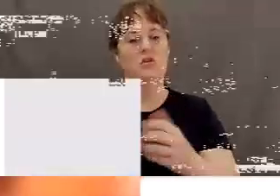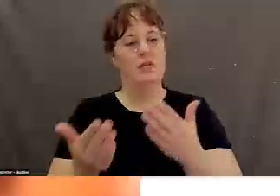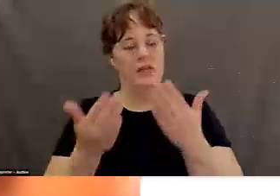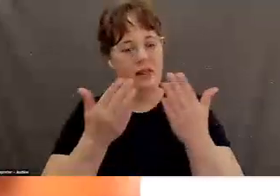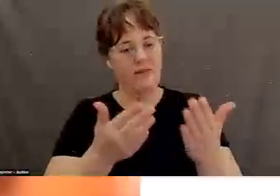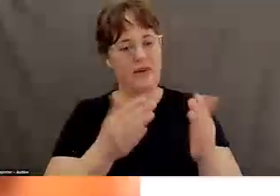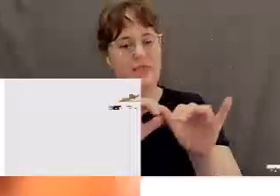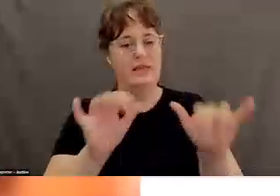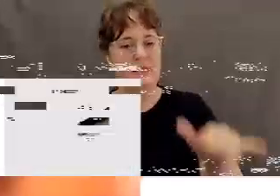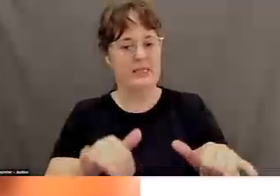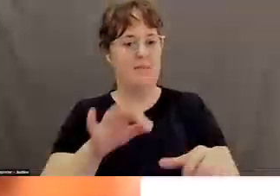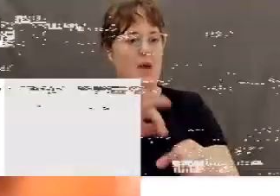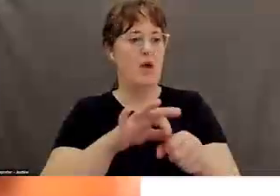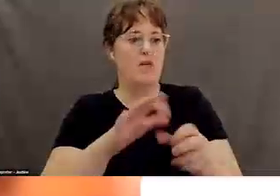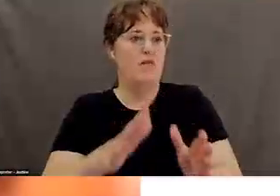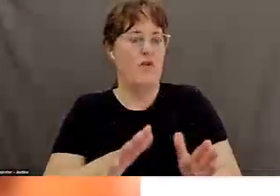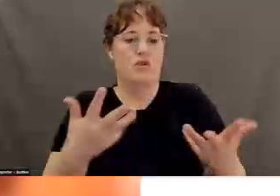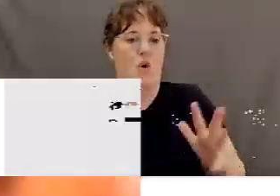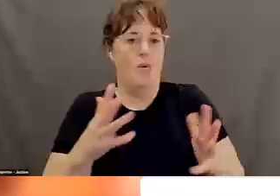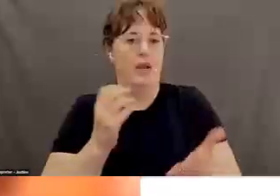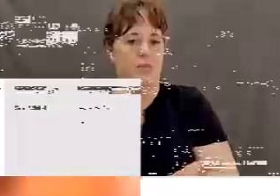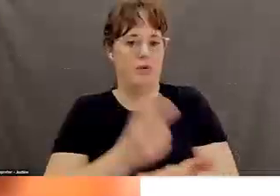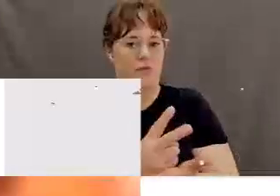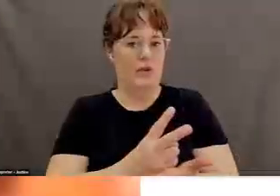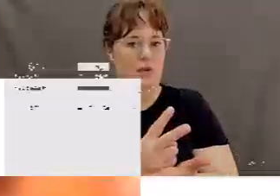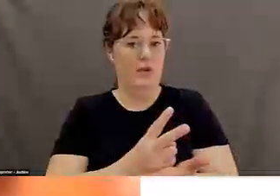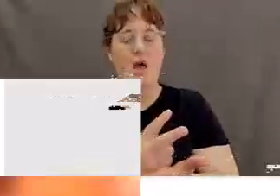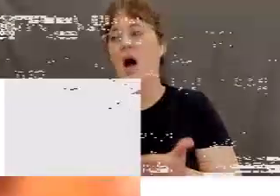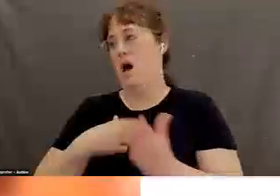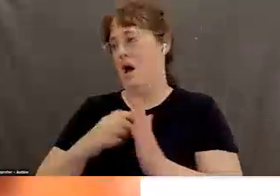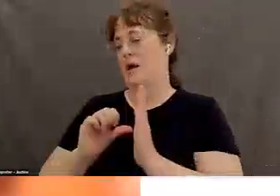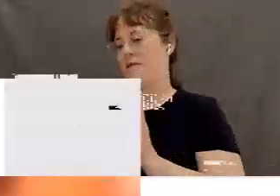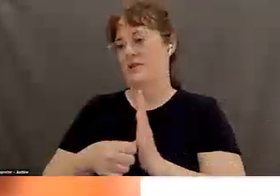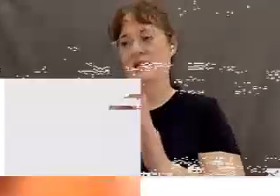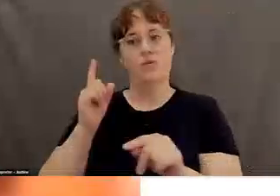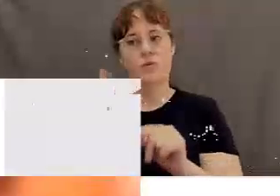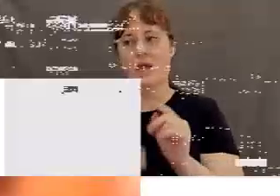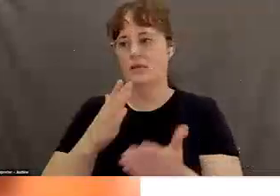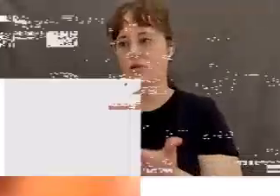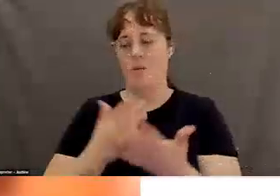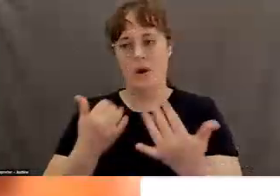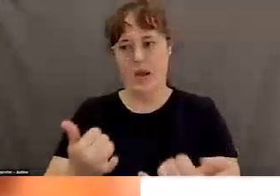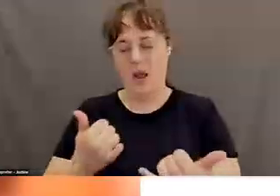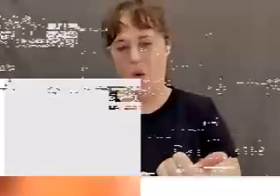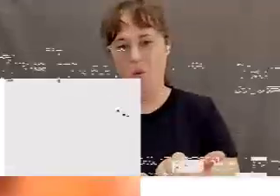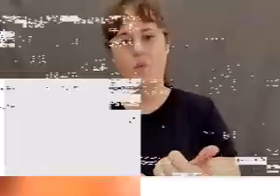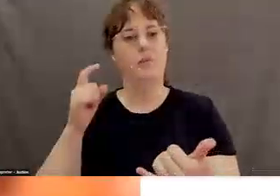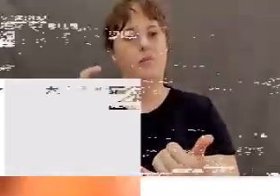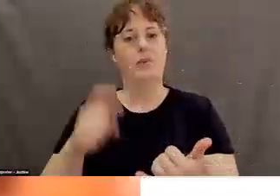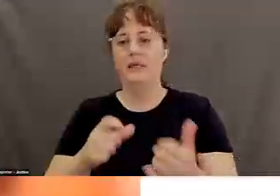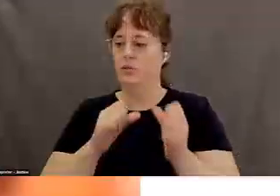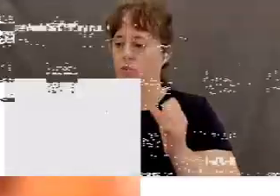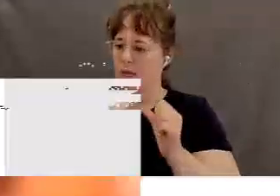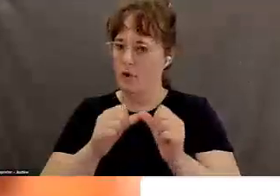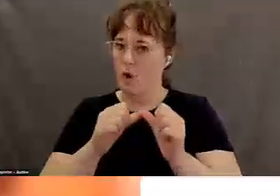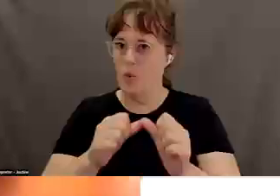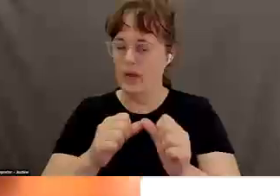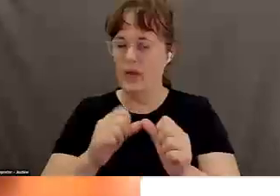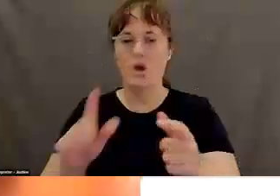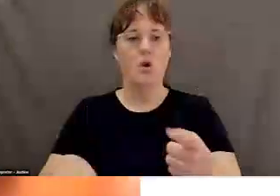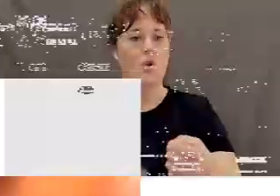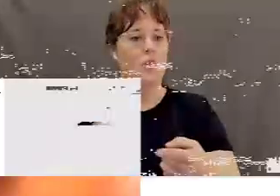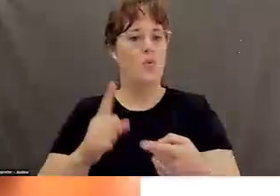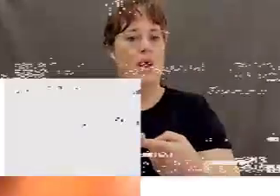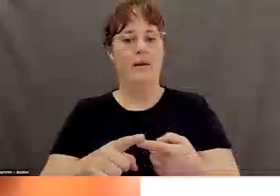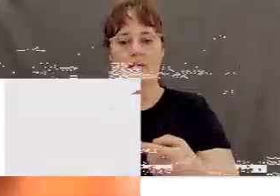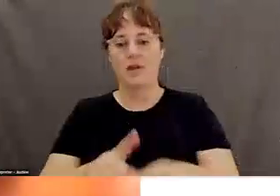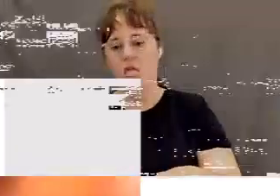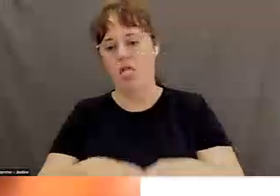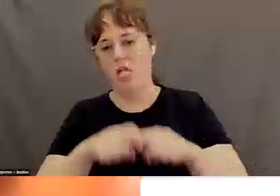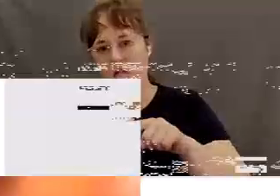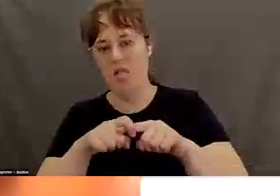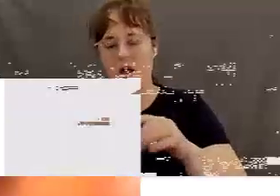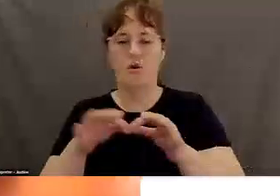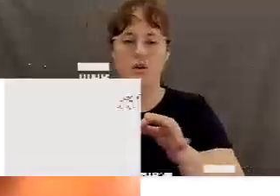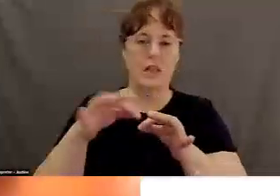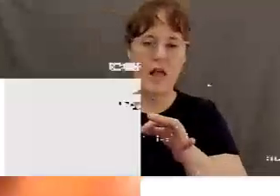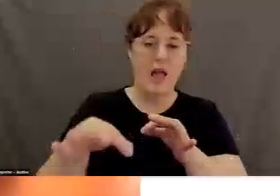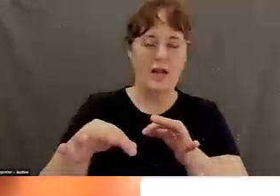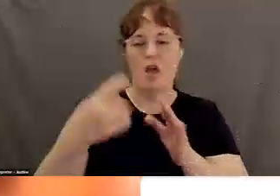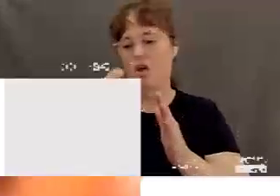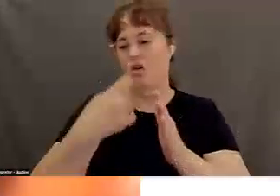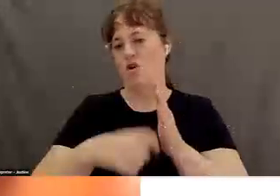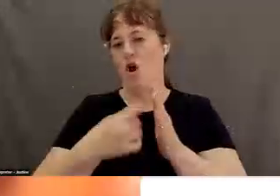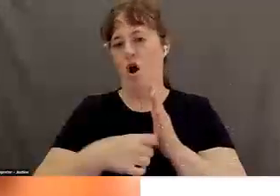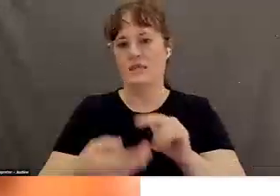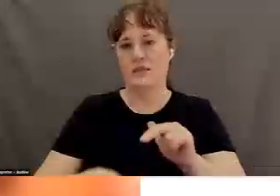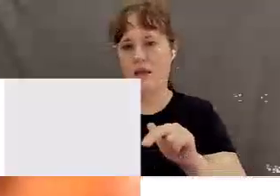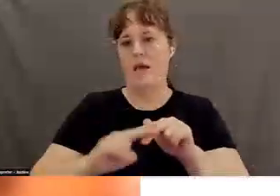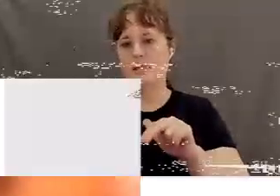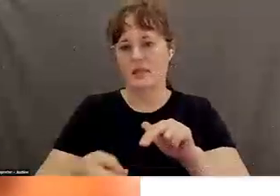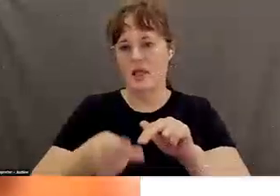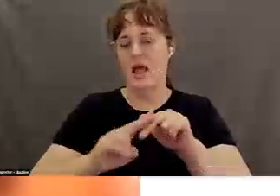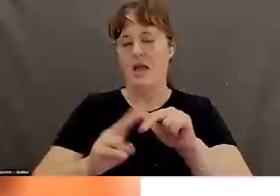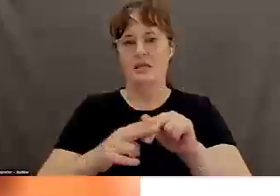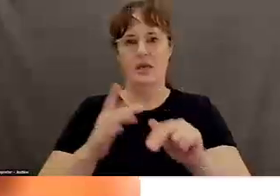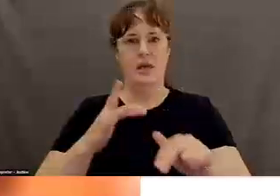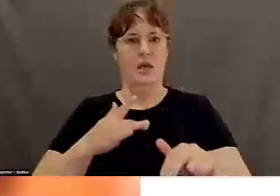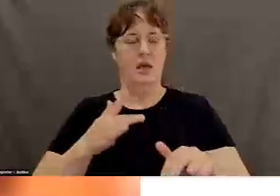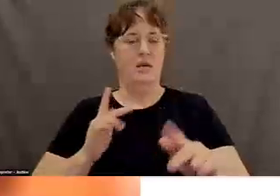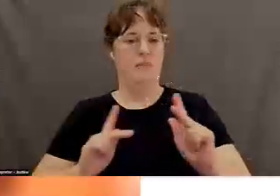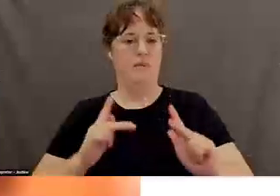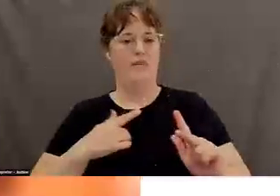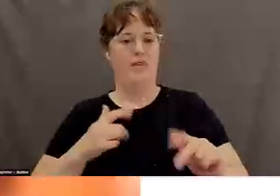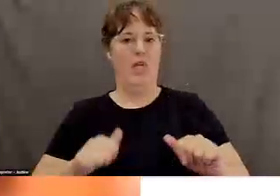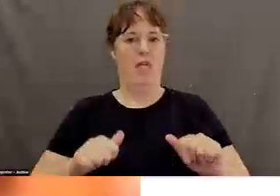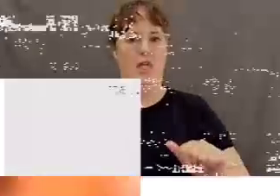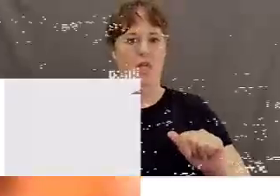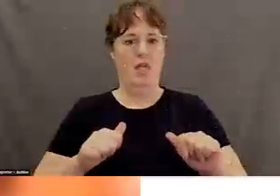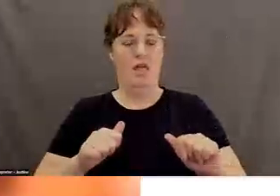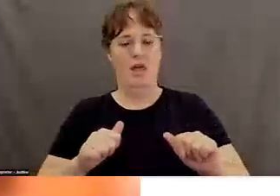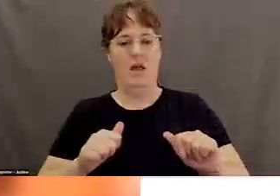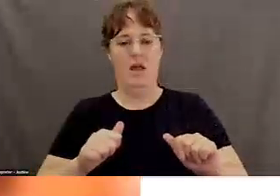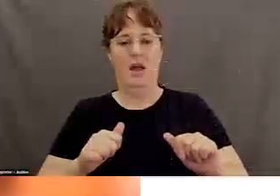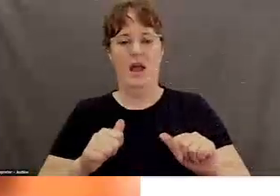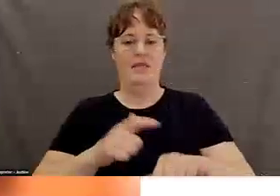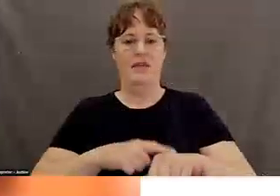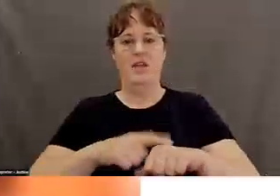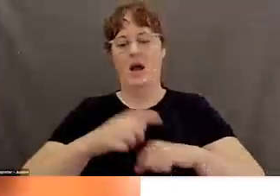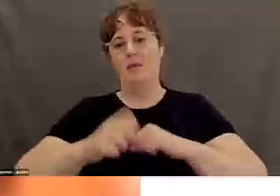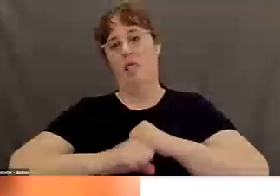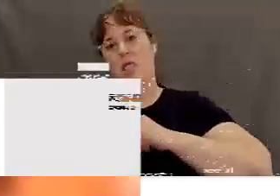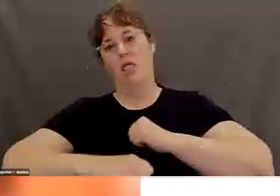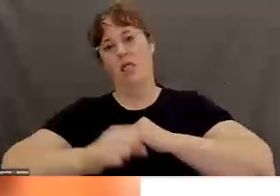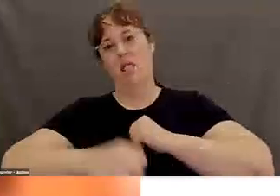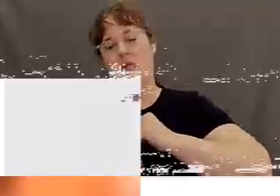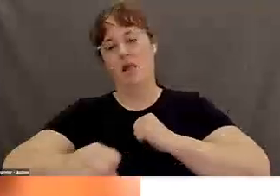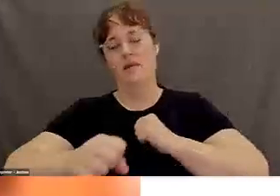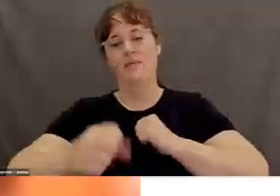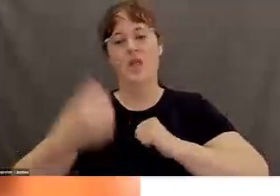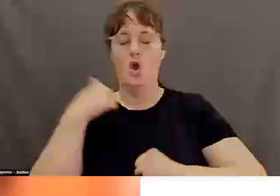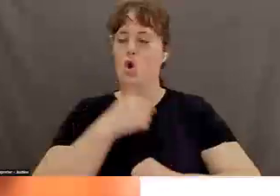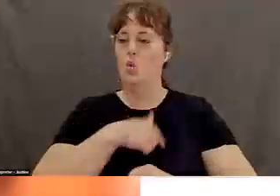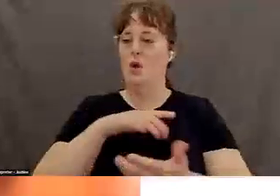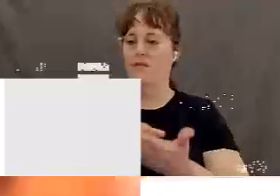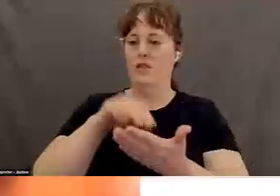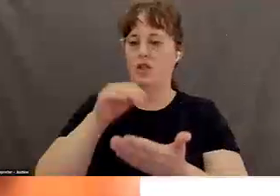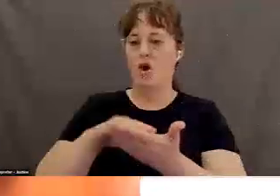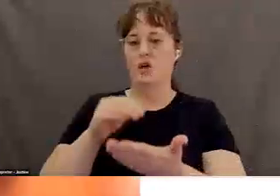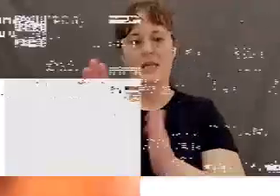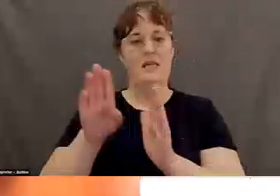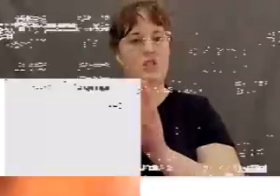Boardroom: But I'd also like to emphasize we can't stop now. We need to keep this momentum going across the region. We've seen what happens when projects stall or get delayed, cost escalates, uncertainty grows, and the timeline for delivering infrastructure stretches out even further. Time and time again, we've learned that the cheapest time to build is now, as